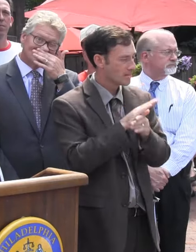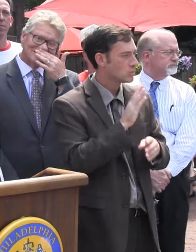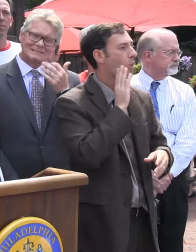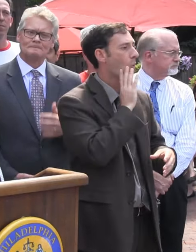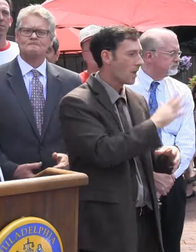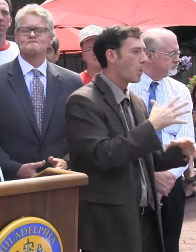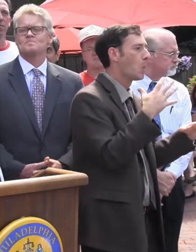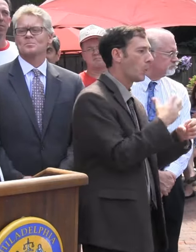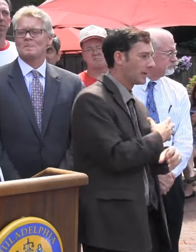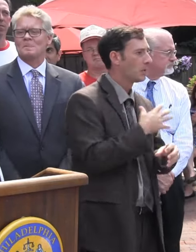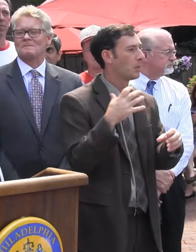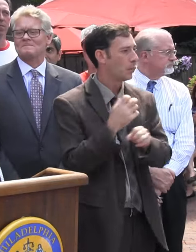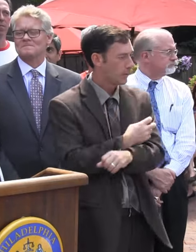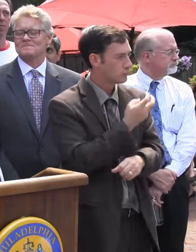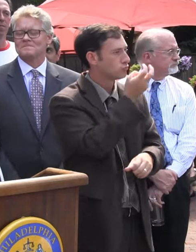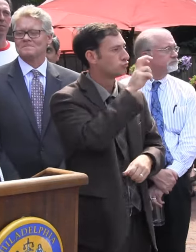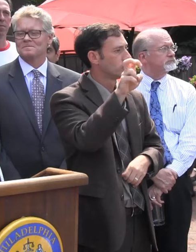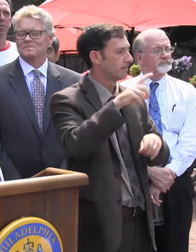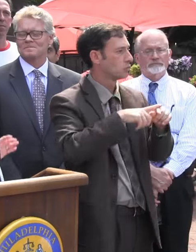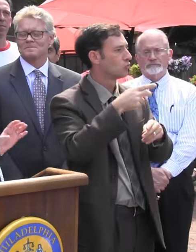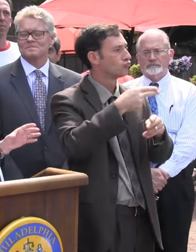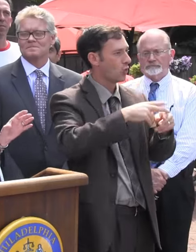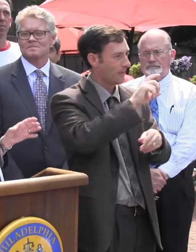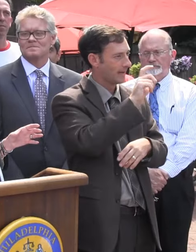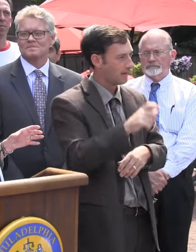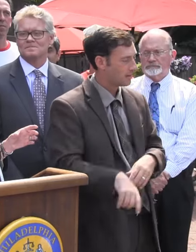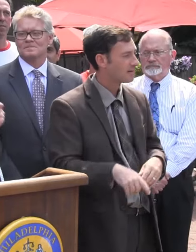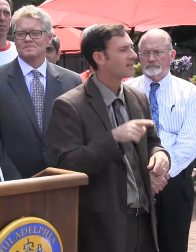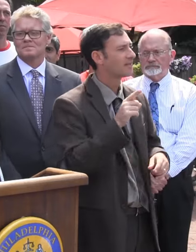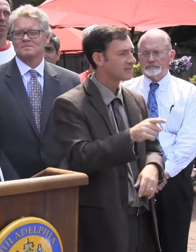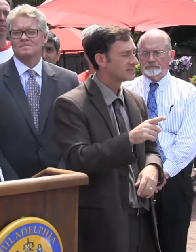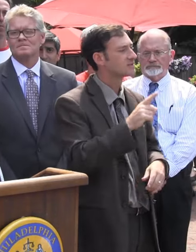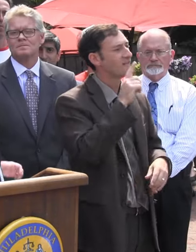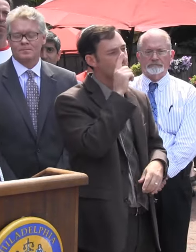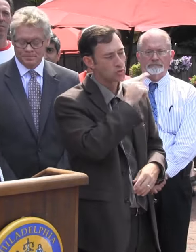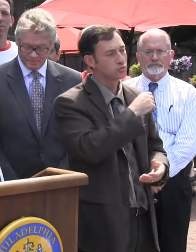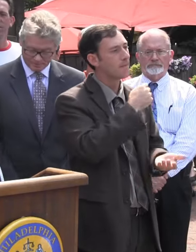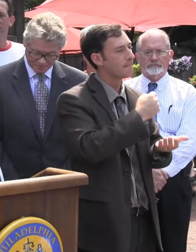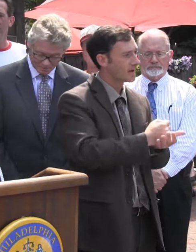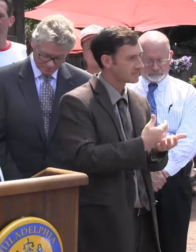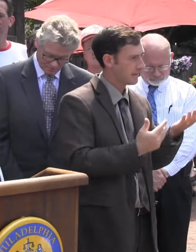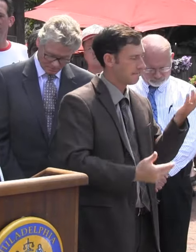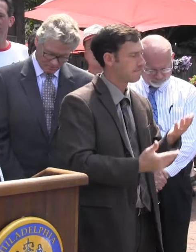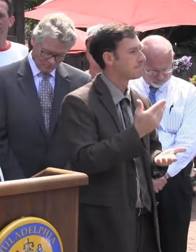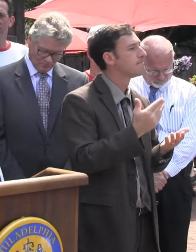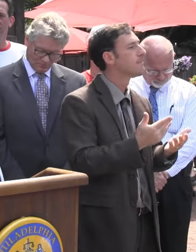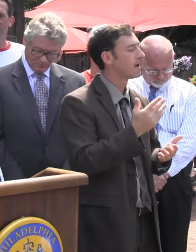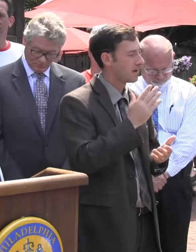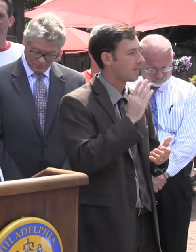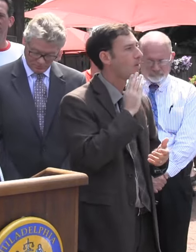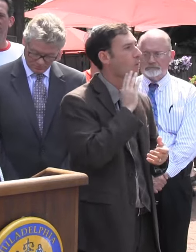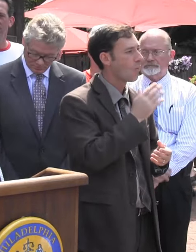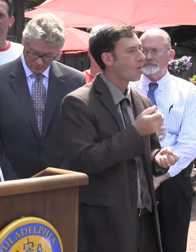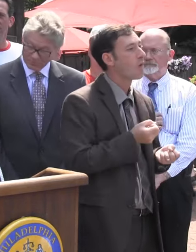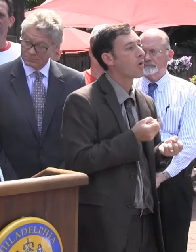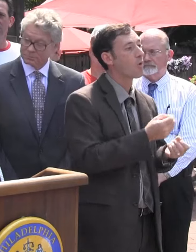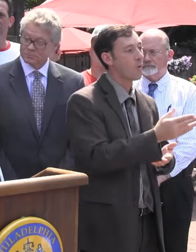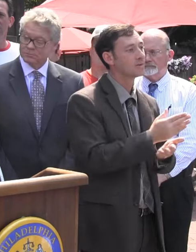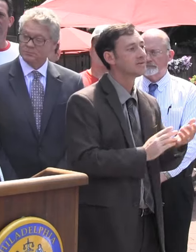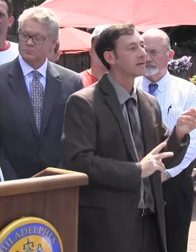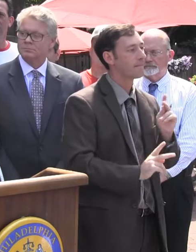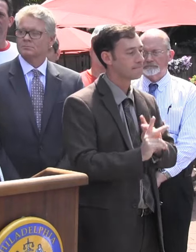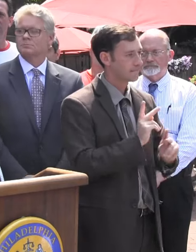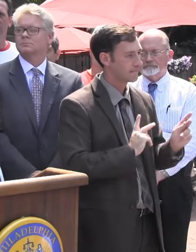a trip to Rome. This is a virtual passport that just might result in some folks using